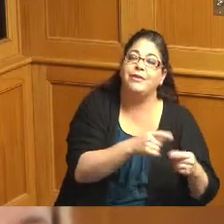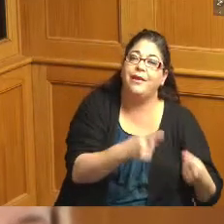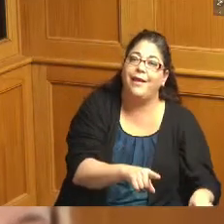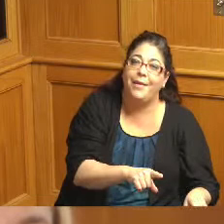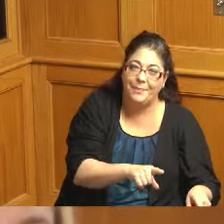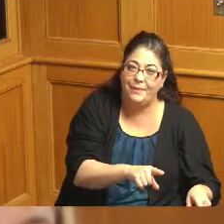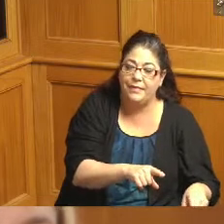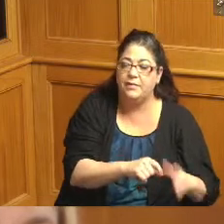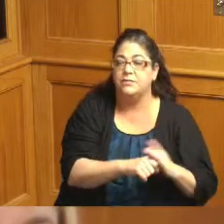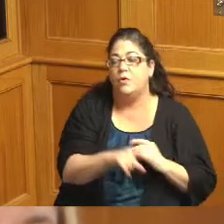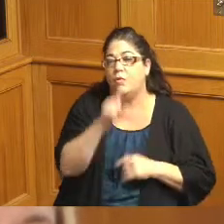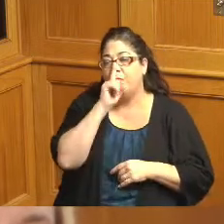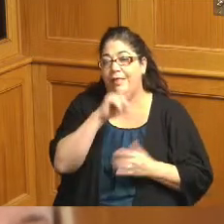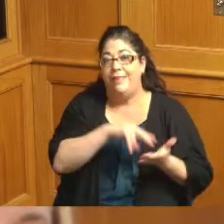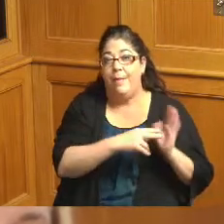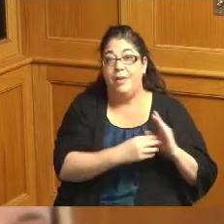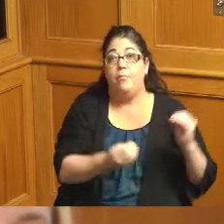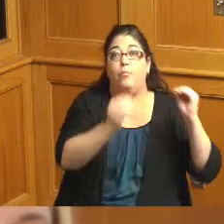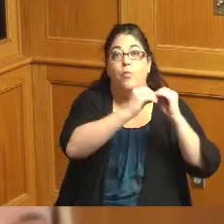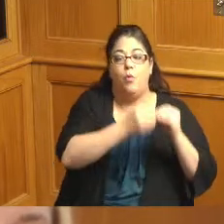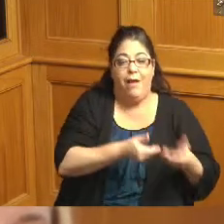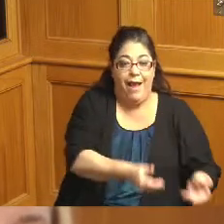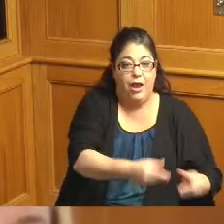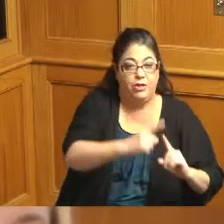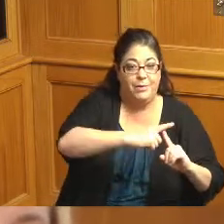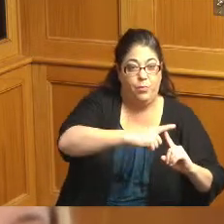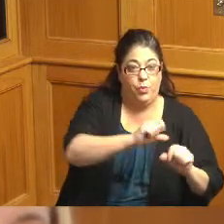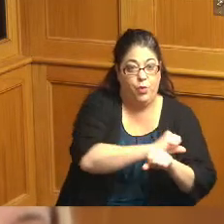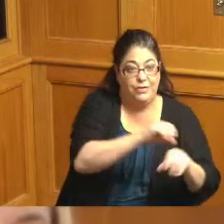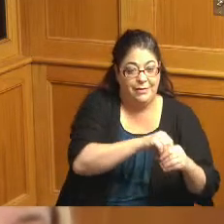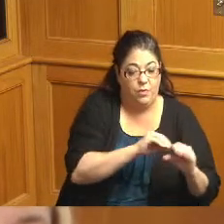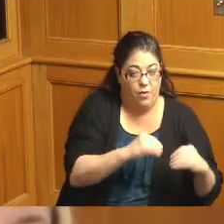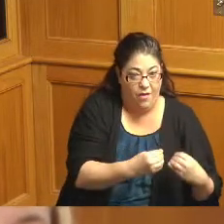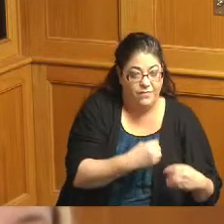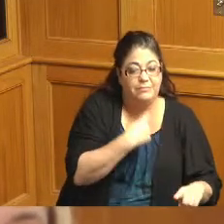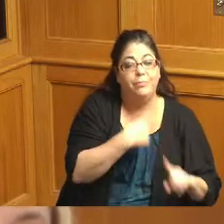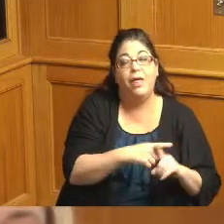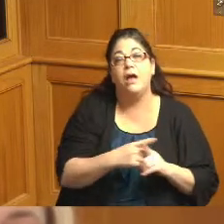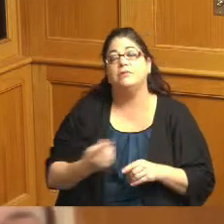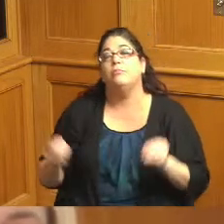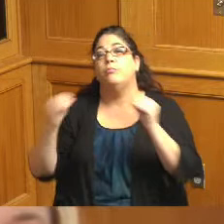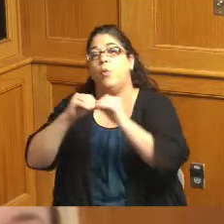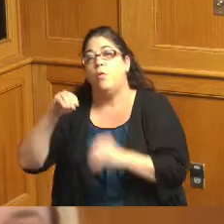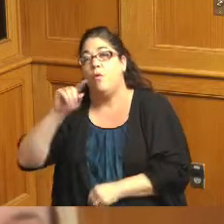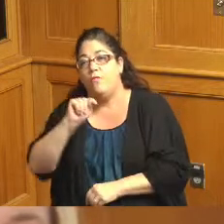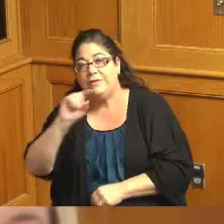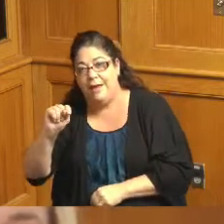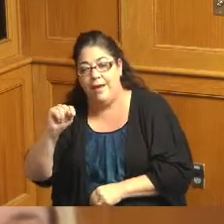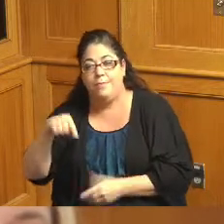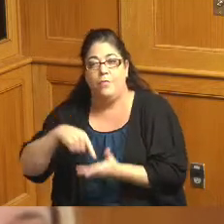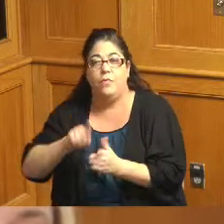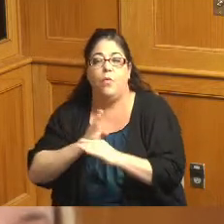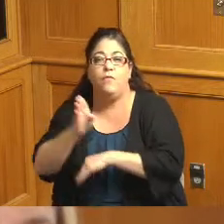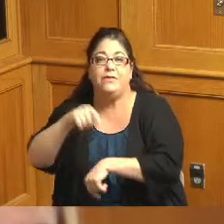a lot more temporary workers in our office and a lot more overtime and so next year with it being